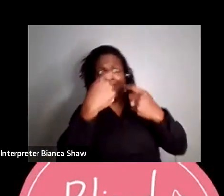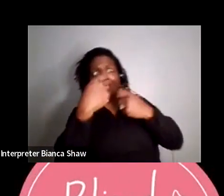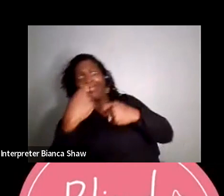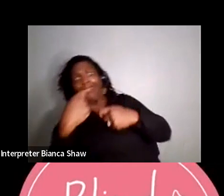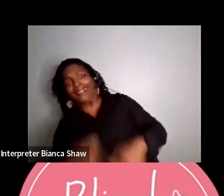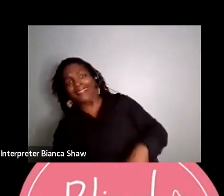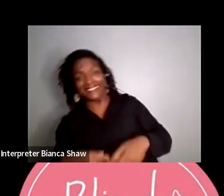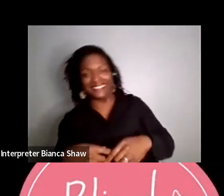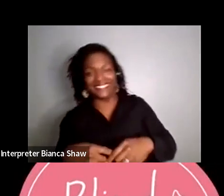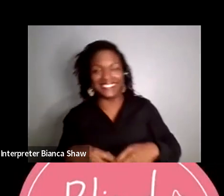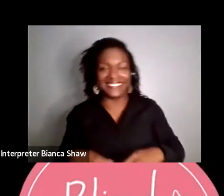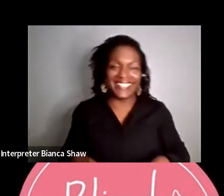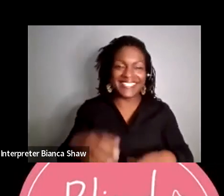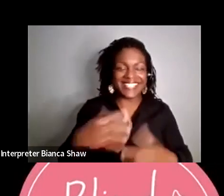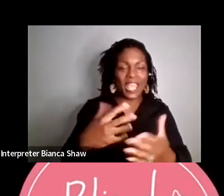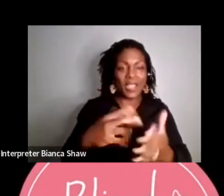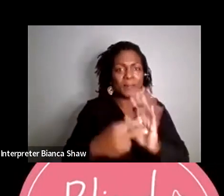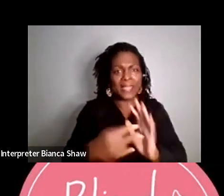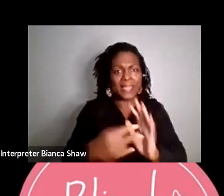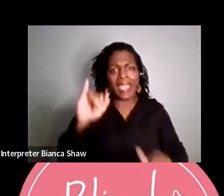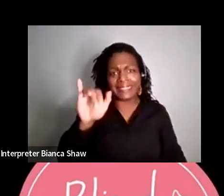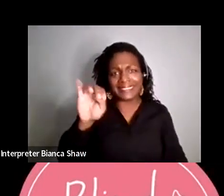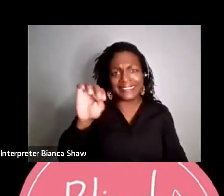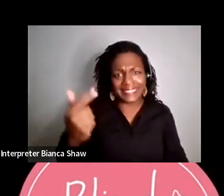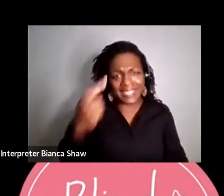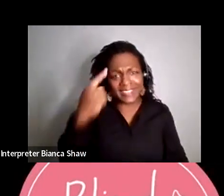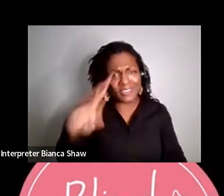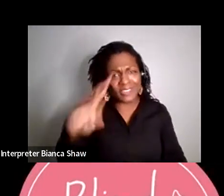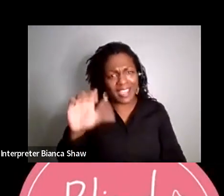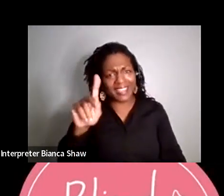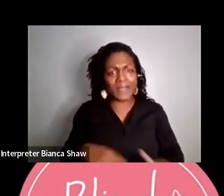Oh, you need icy for the cake. What brand do you want?